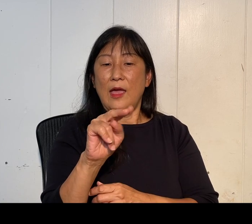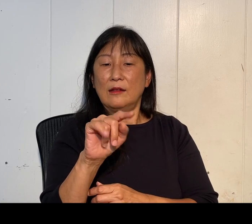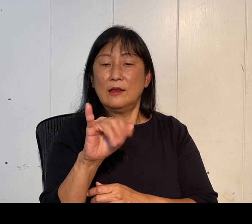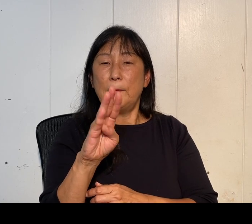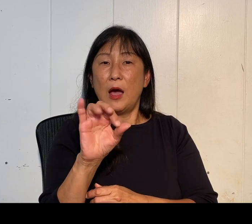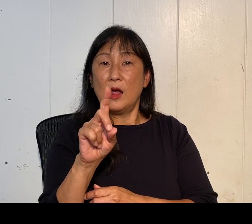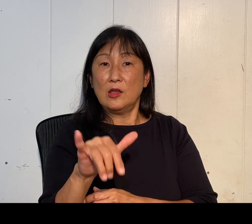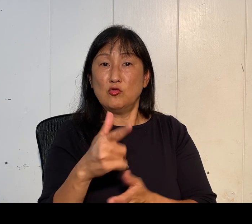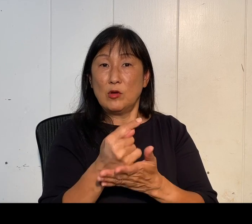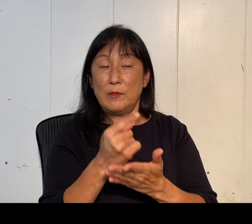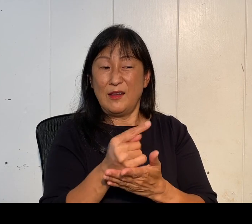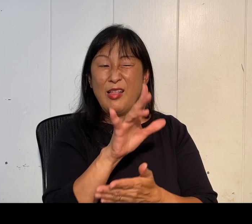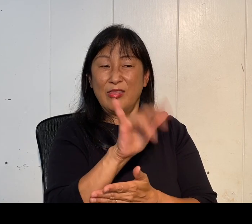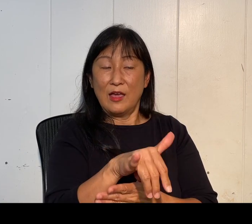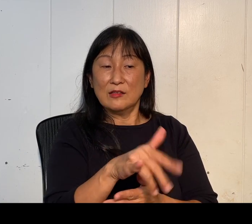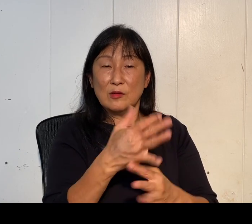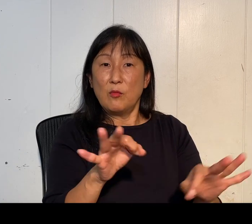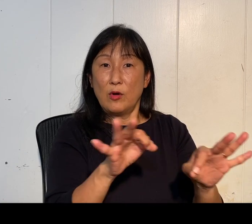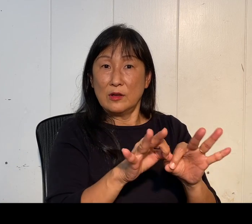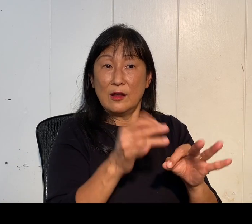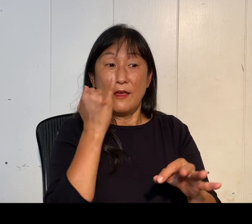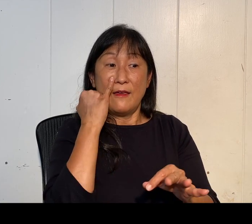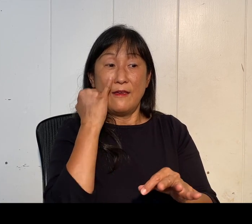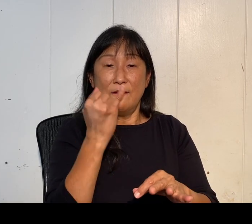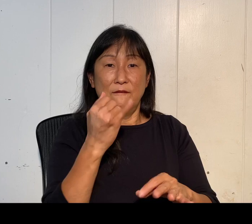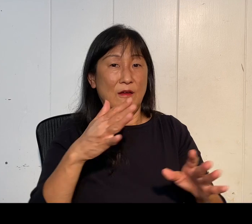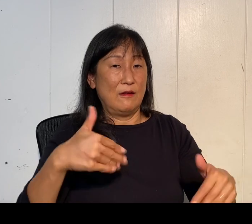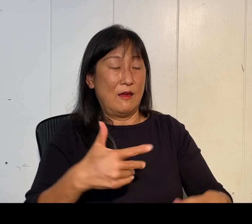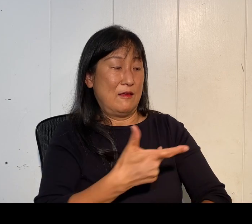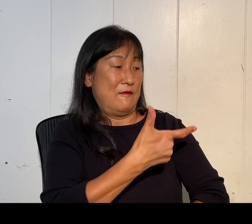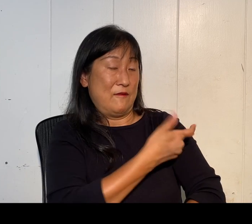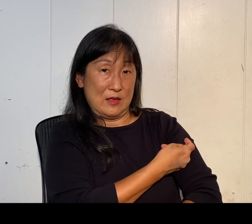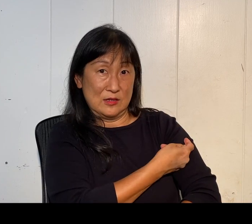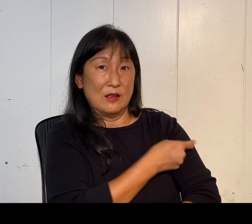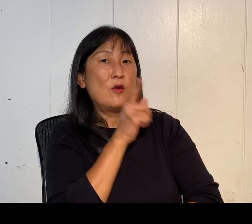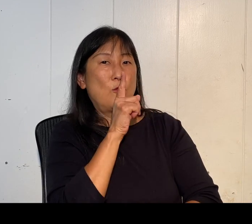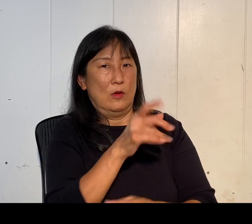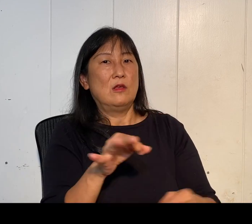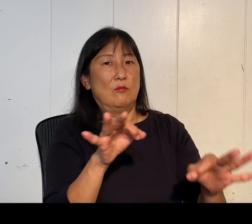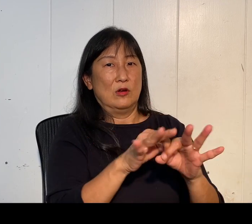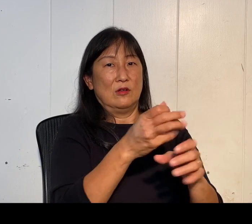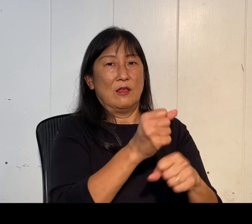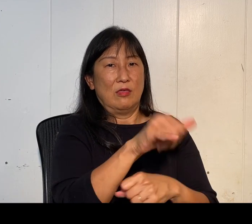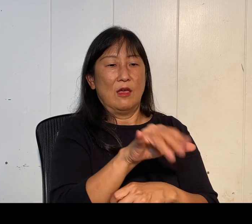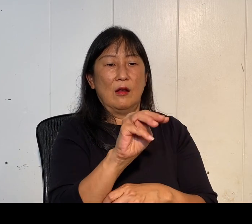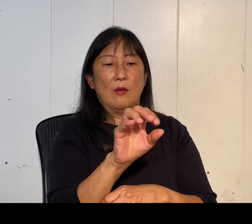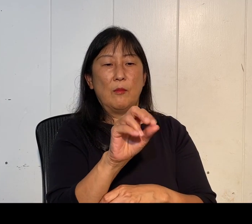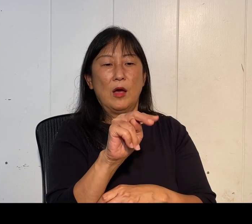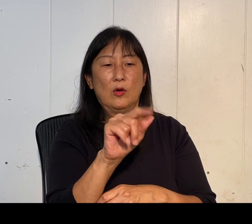illness. Early treatment with monoclonal antibody is particularly effective and important for those who are not vaccinated